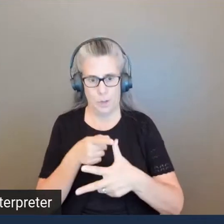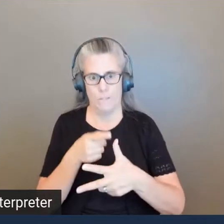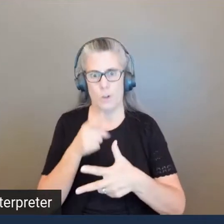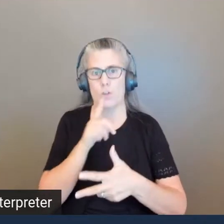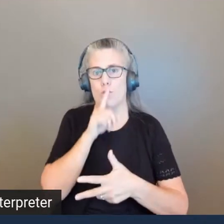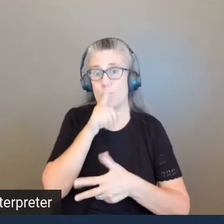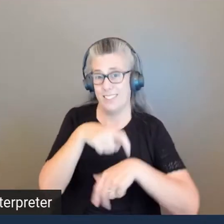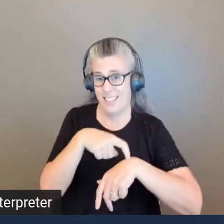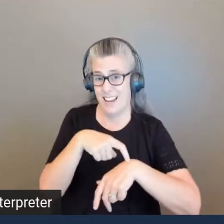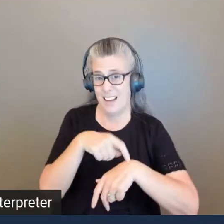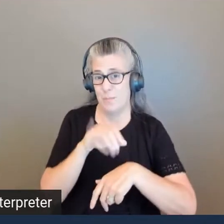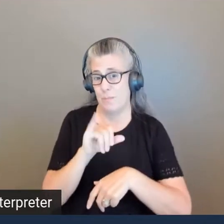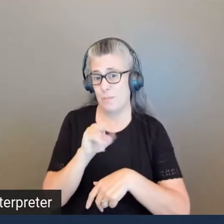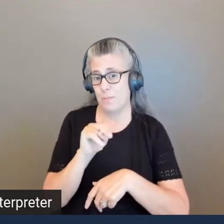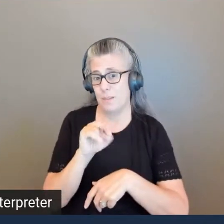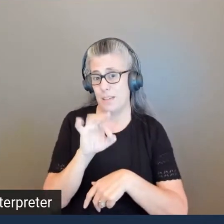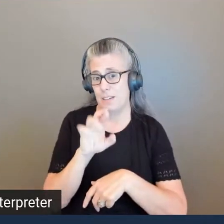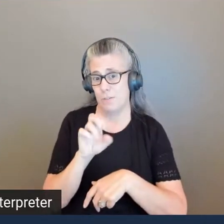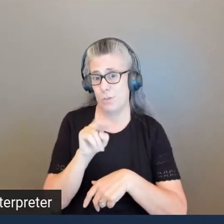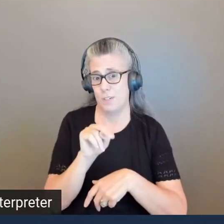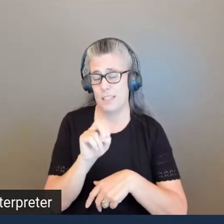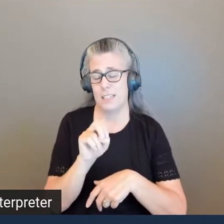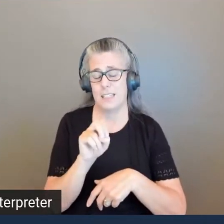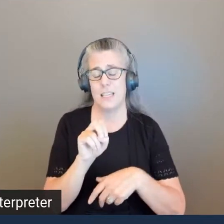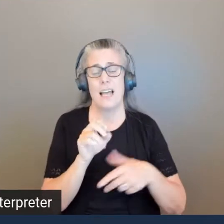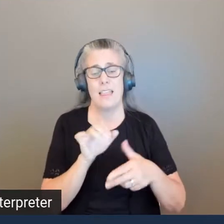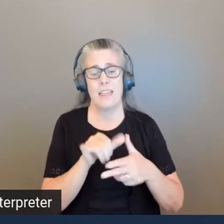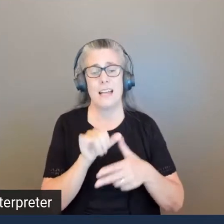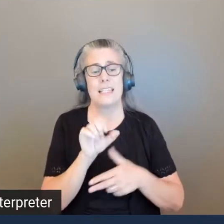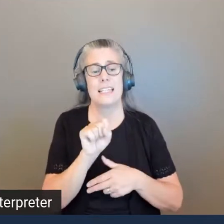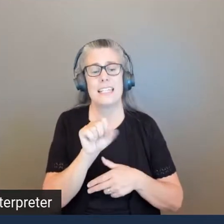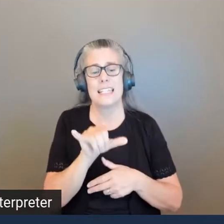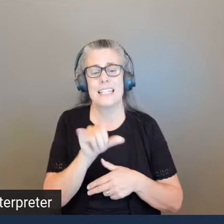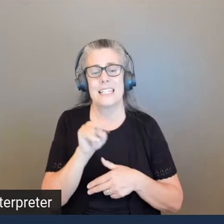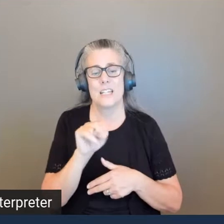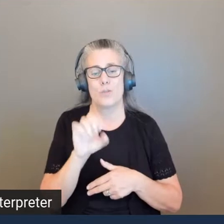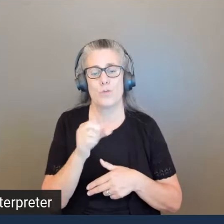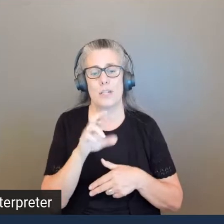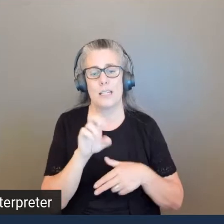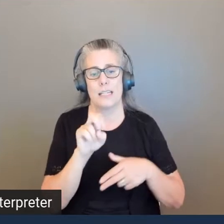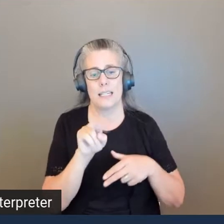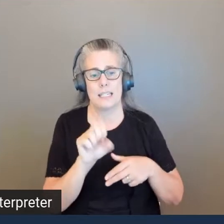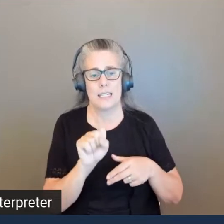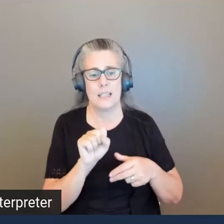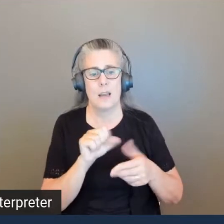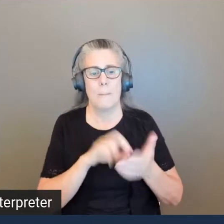and that's asynchronous workflow. So, think of it like you need some millisecond latency,